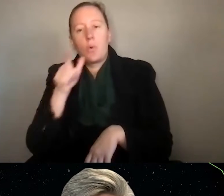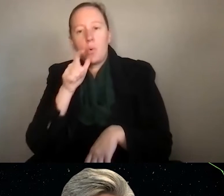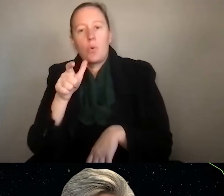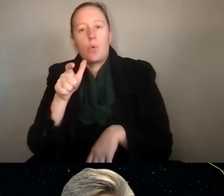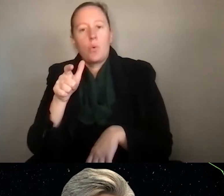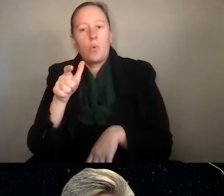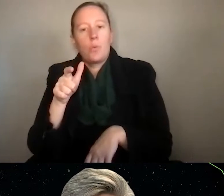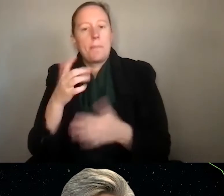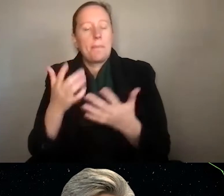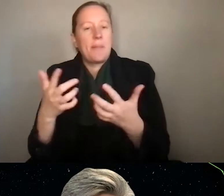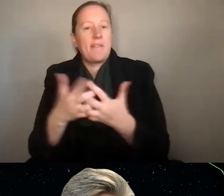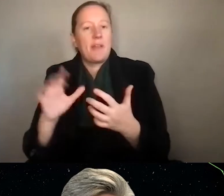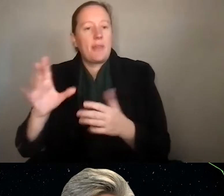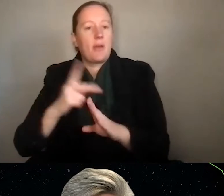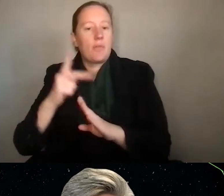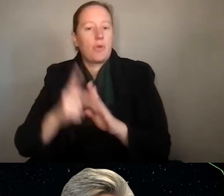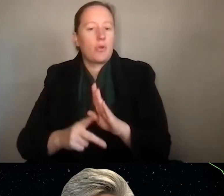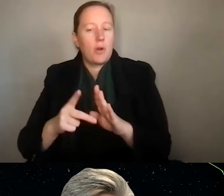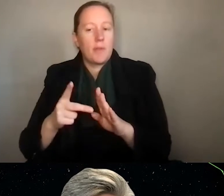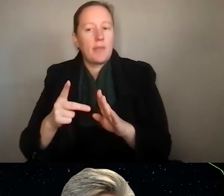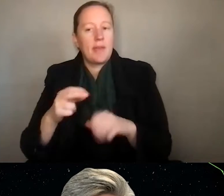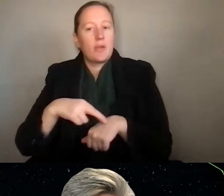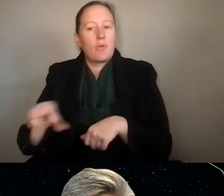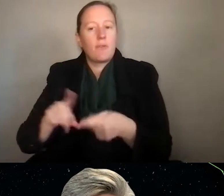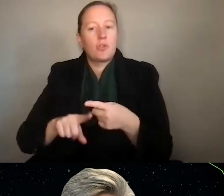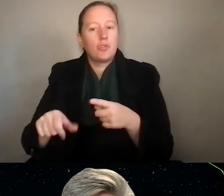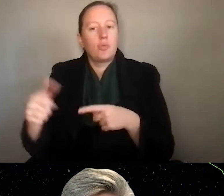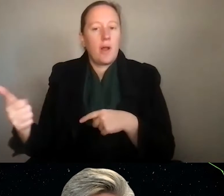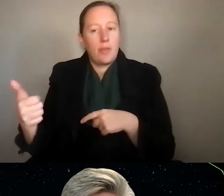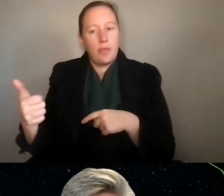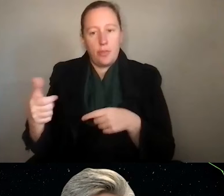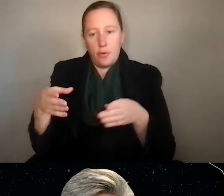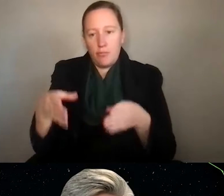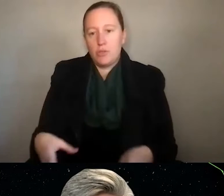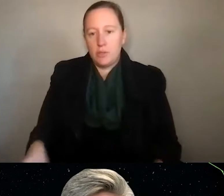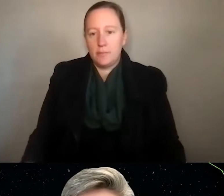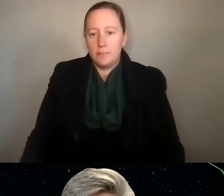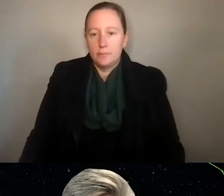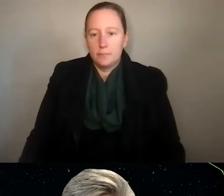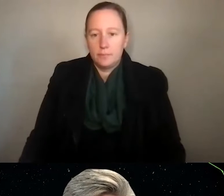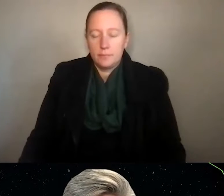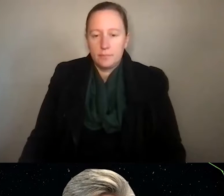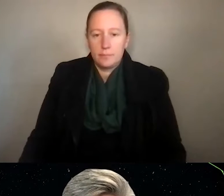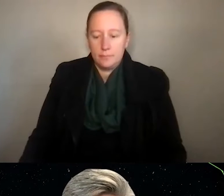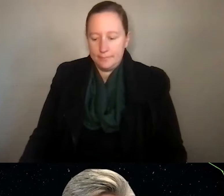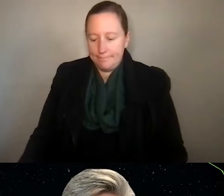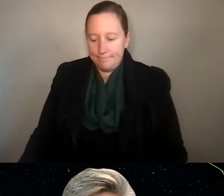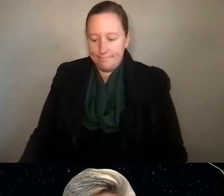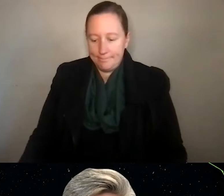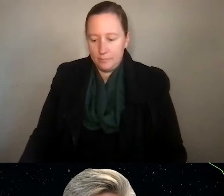well so thereafter they speak with you, they can direct you to them as well. That's the only thing I had to add, Elsa.